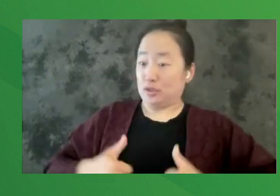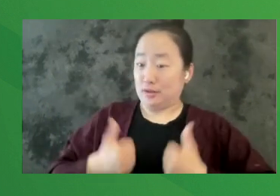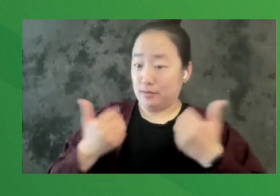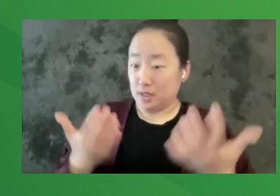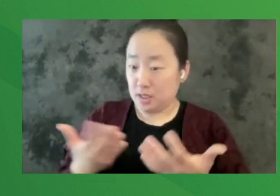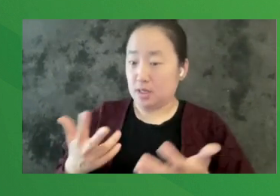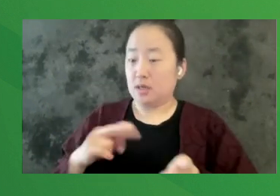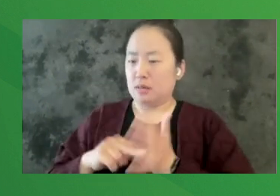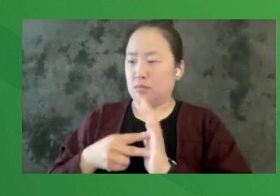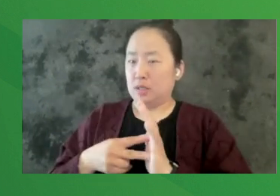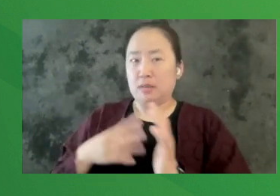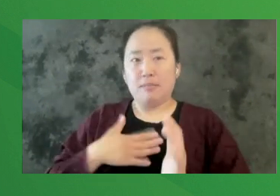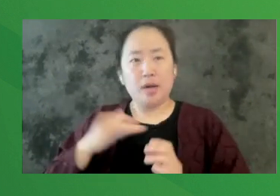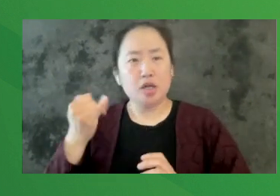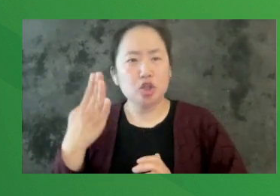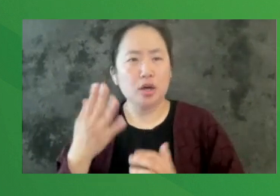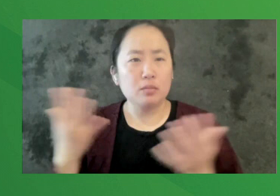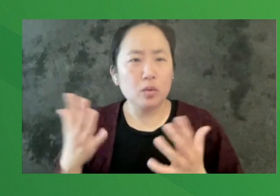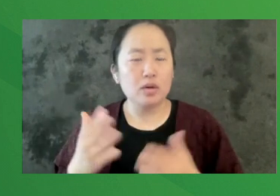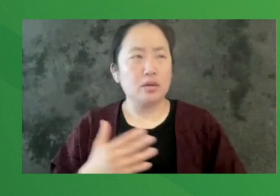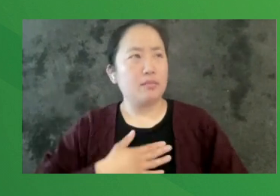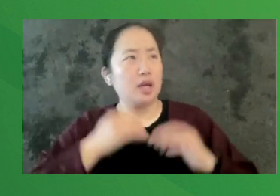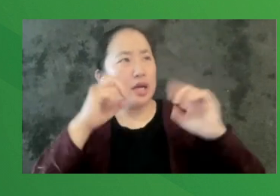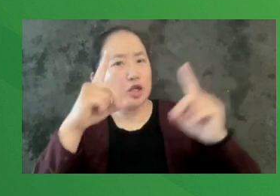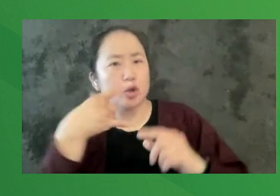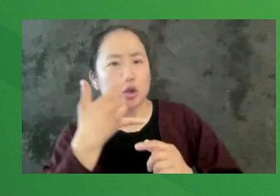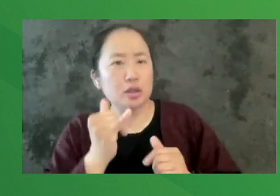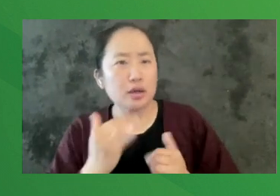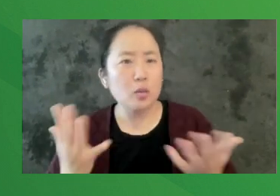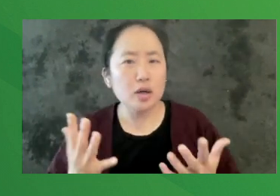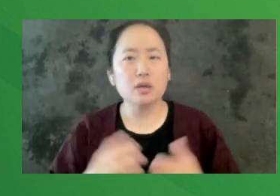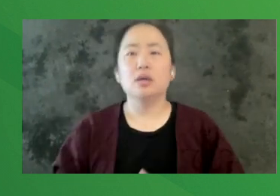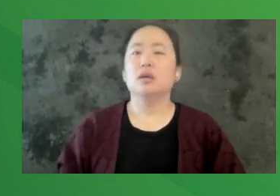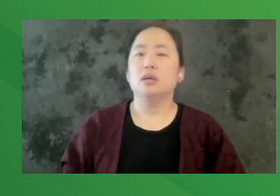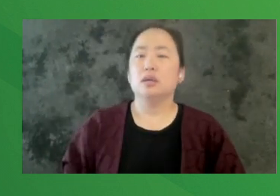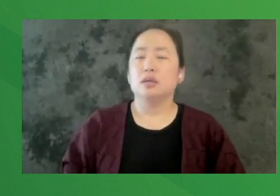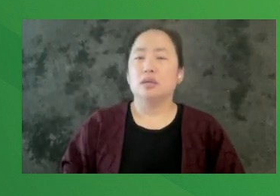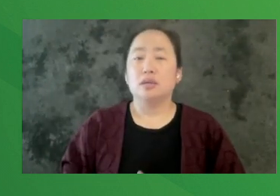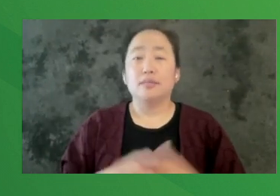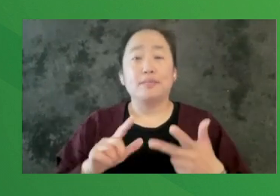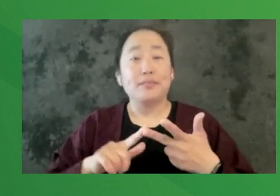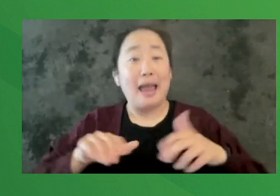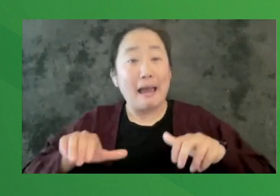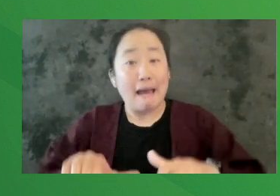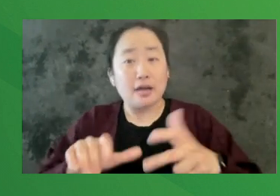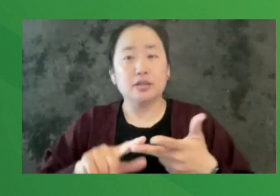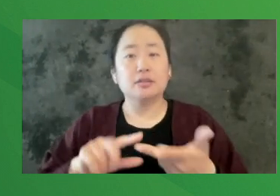or schooling education? Taking action might be arranging for officials to visit our classes. And